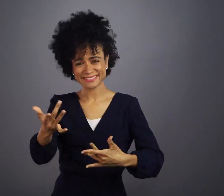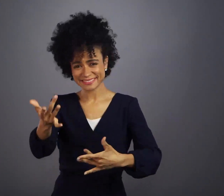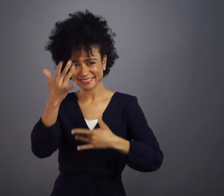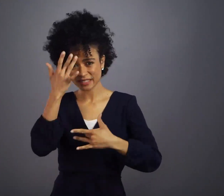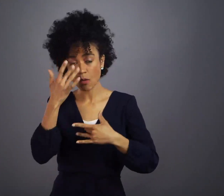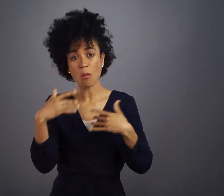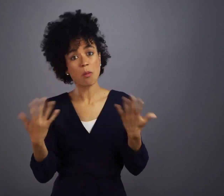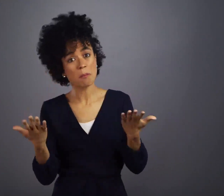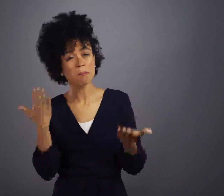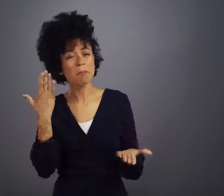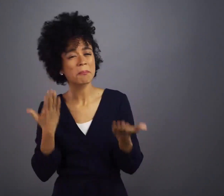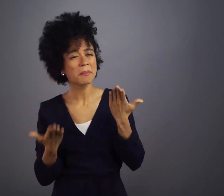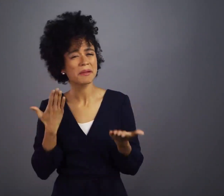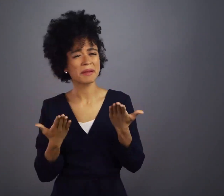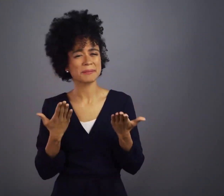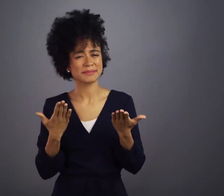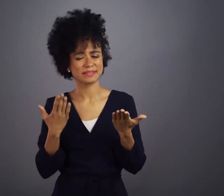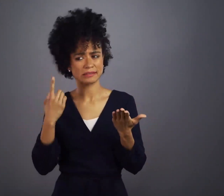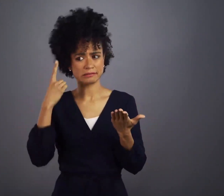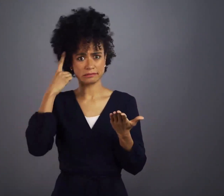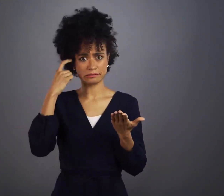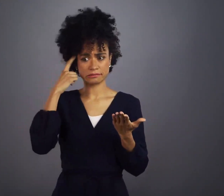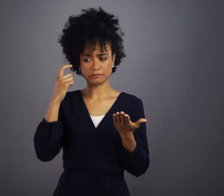There are many.